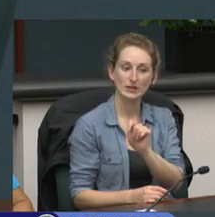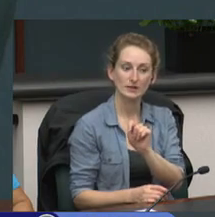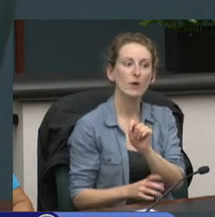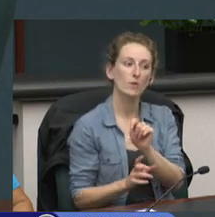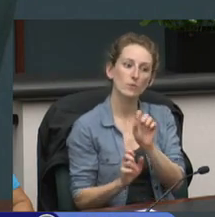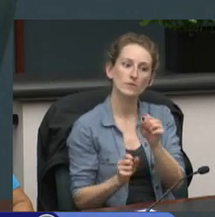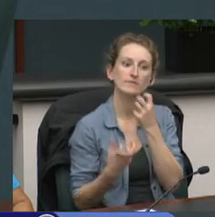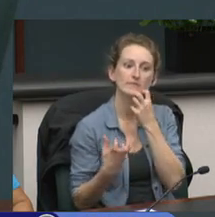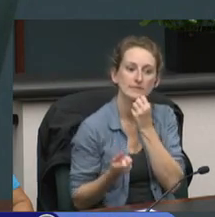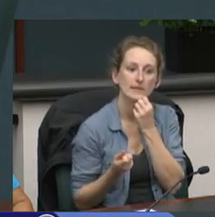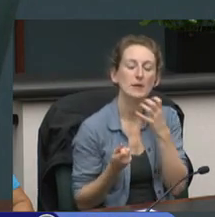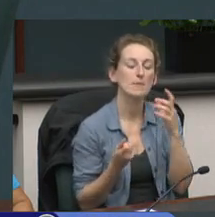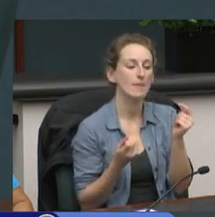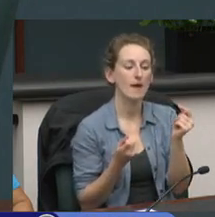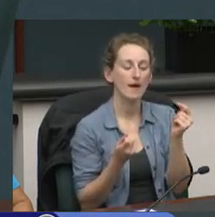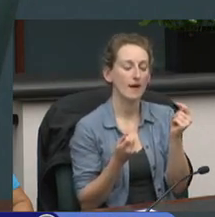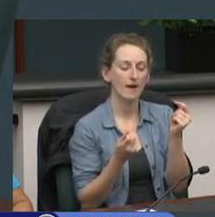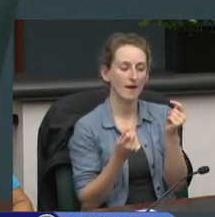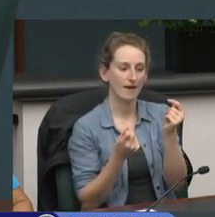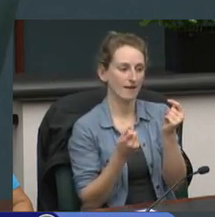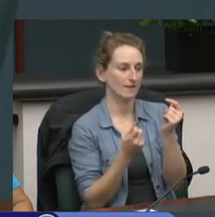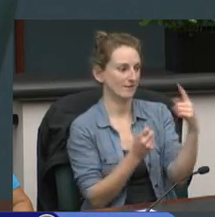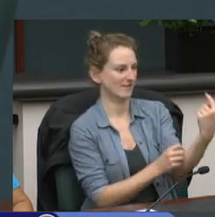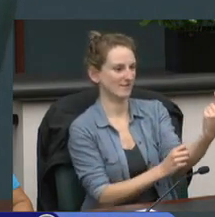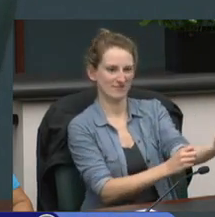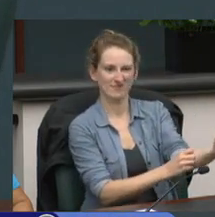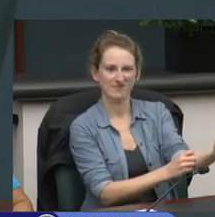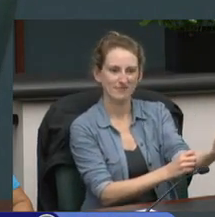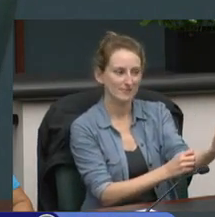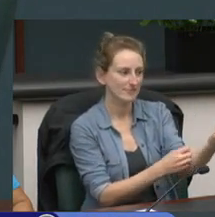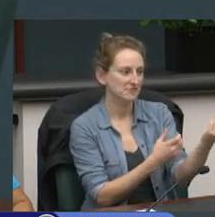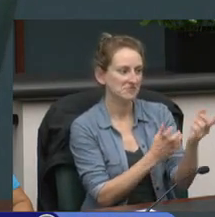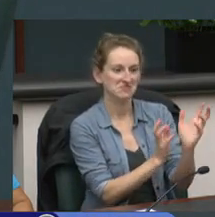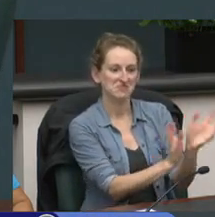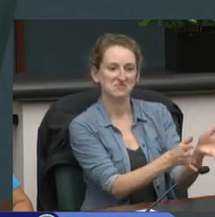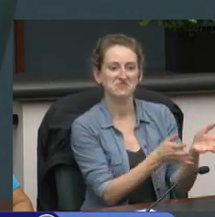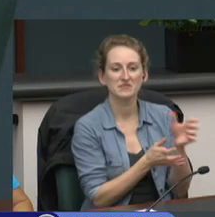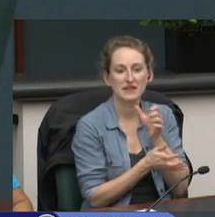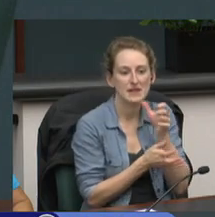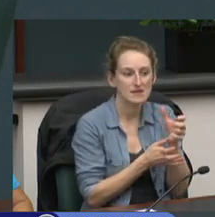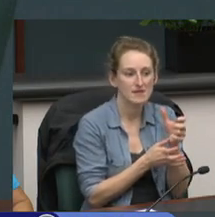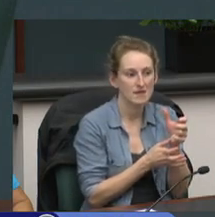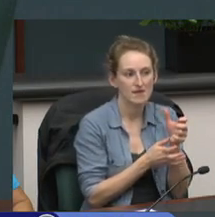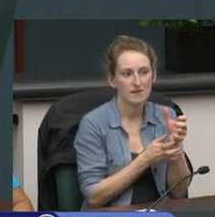because council is the ultimate decider of preservation so concert the